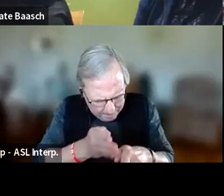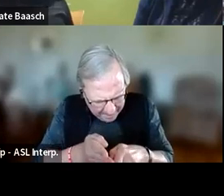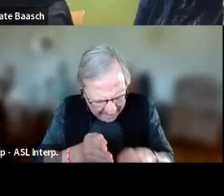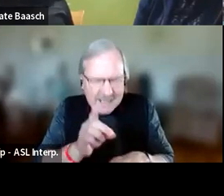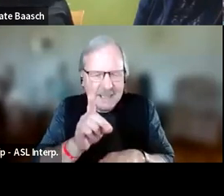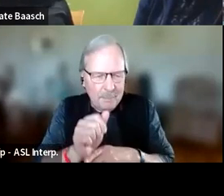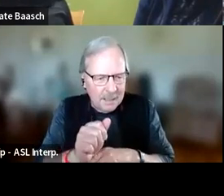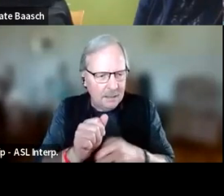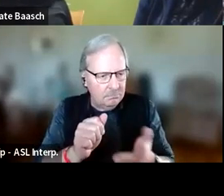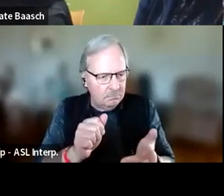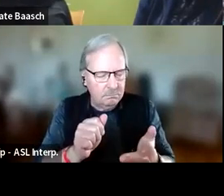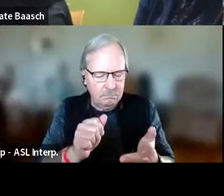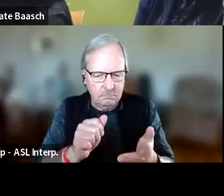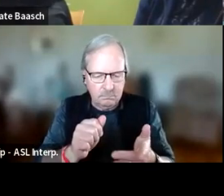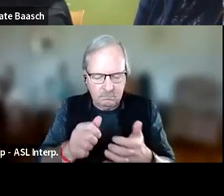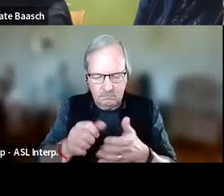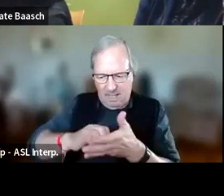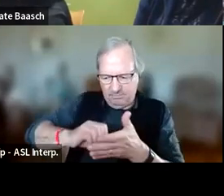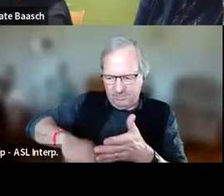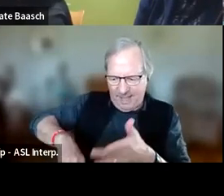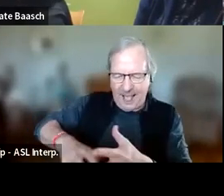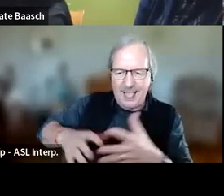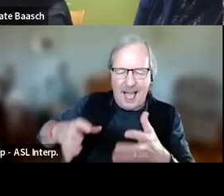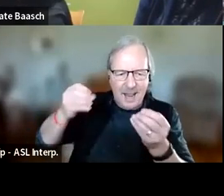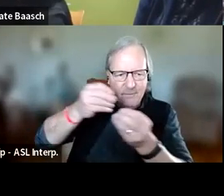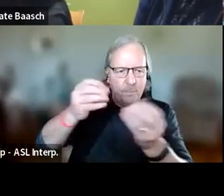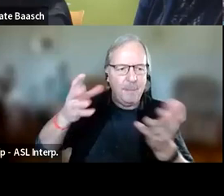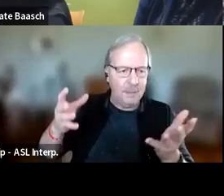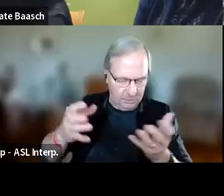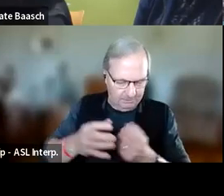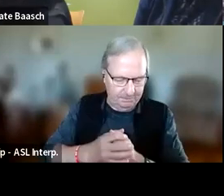that they leave out a lot of information. And what I've always taught